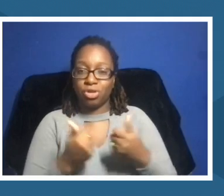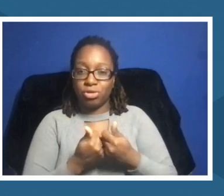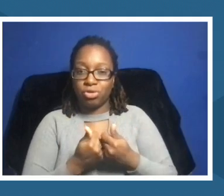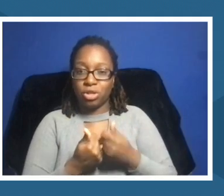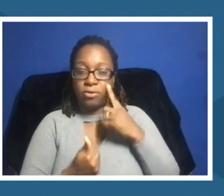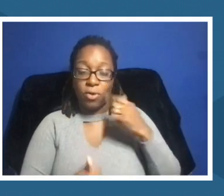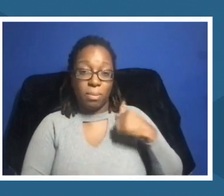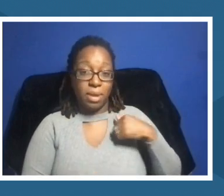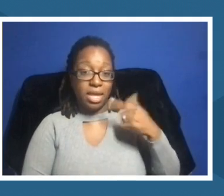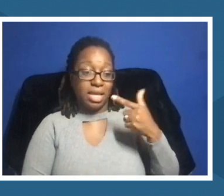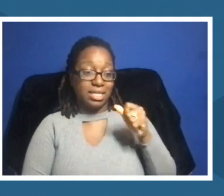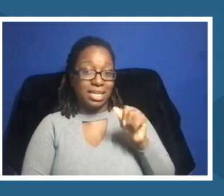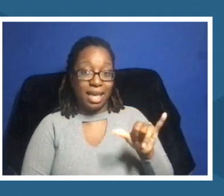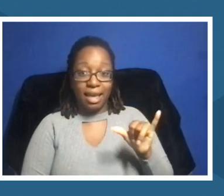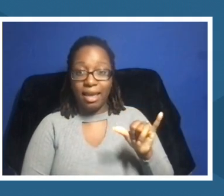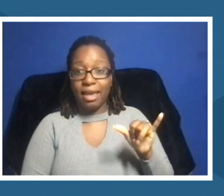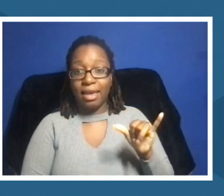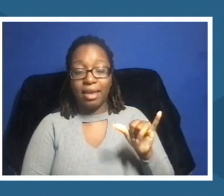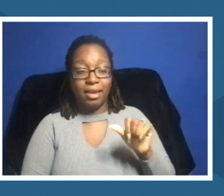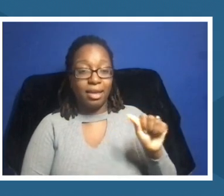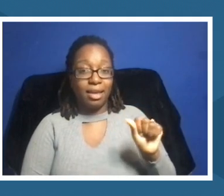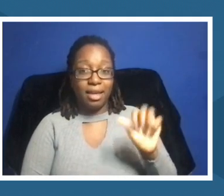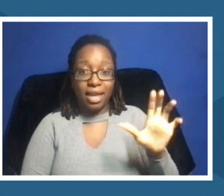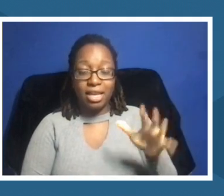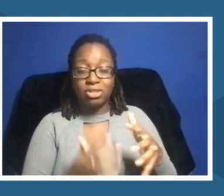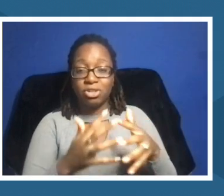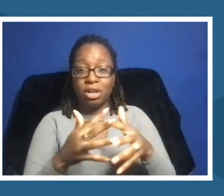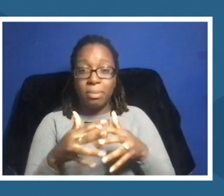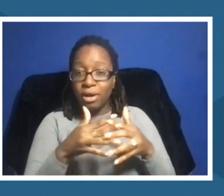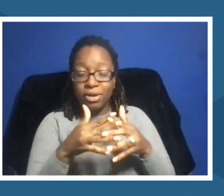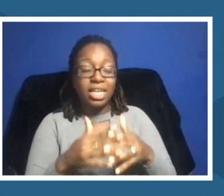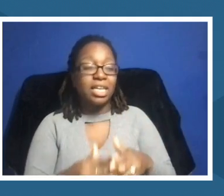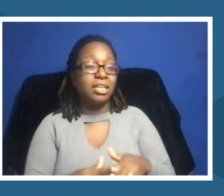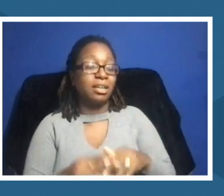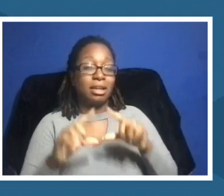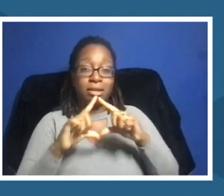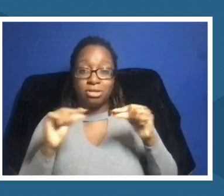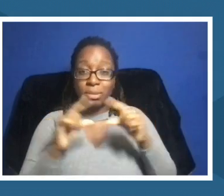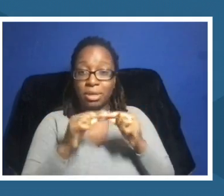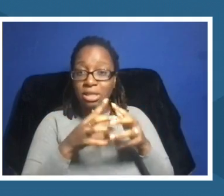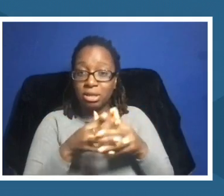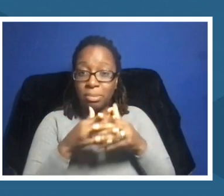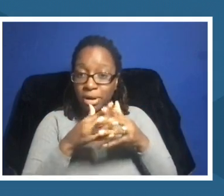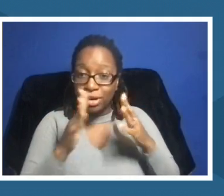um asian-american a japanese-american uh a